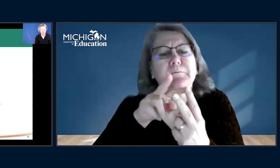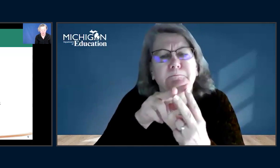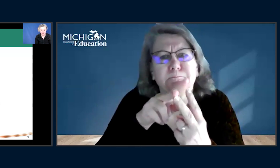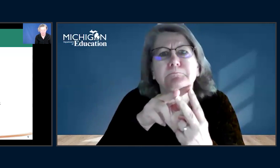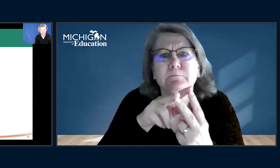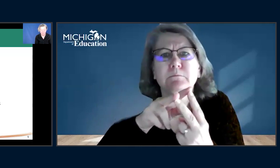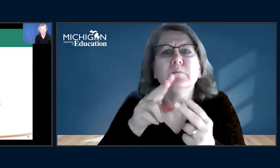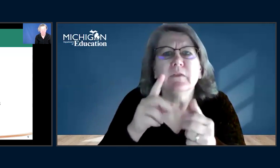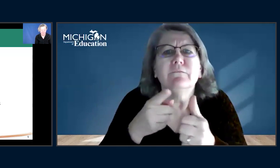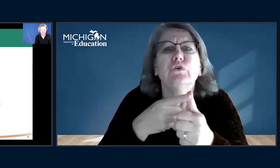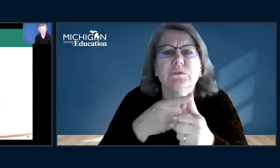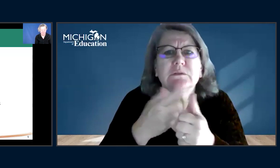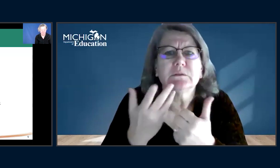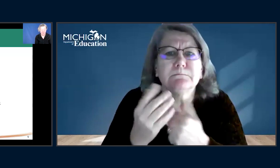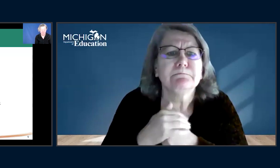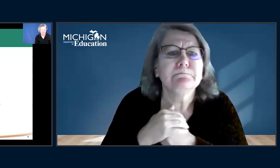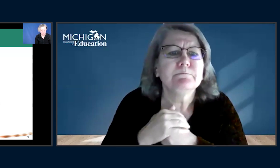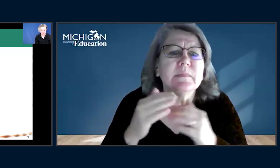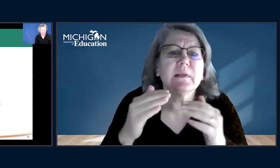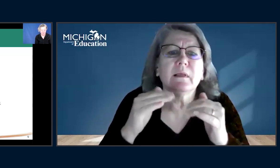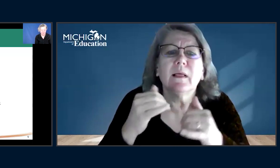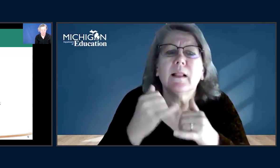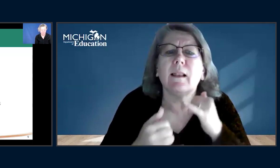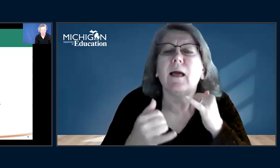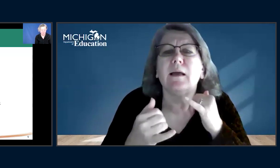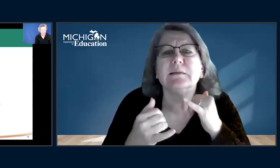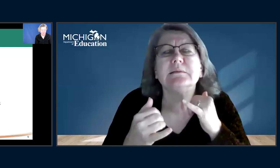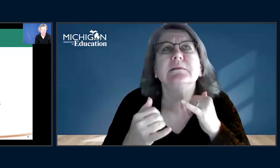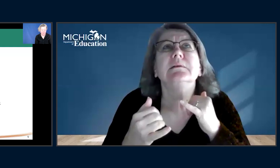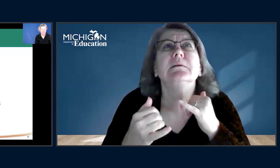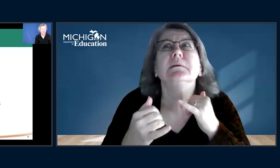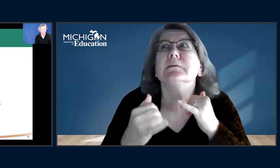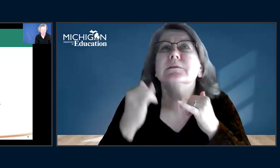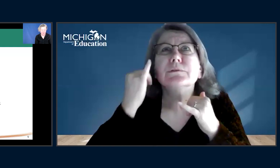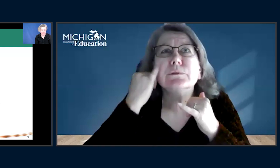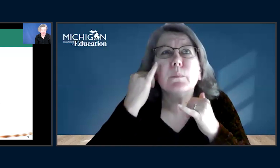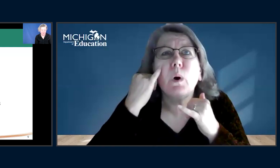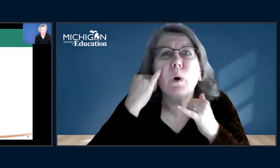And so we try to strongly encourage them, hey, get in contact first of all with your special ed directors,